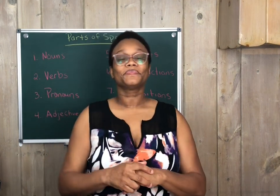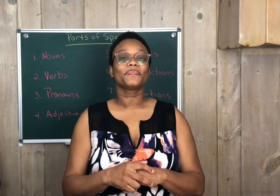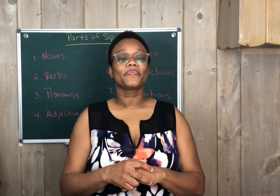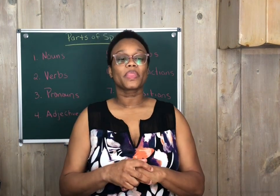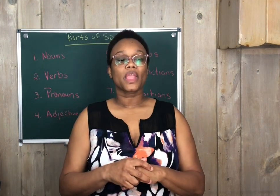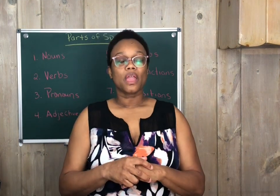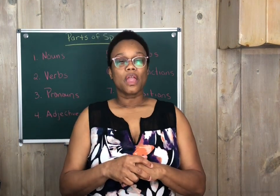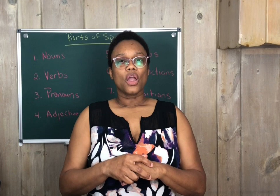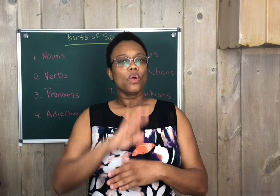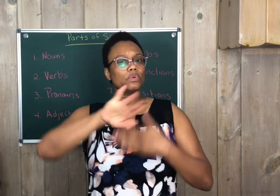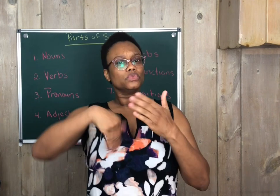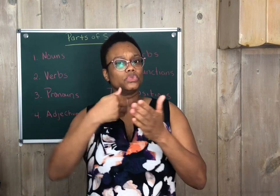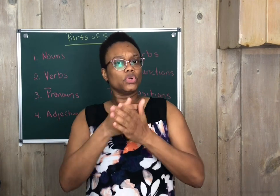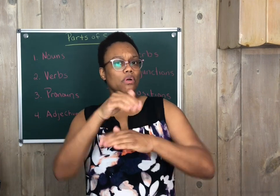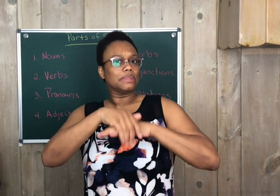So what are parts of speech mean